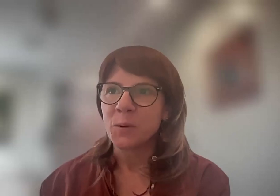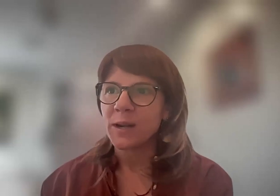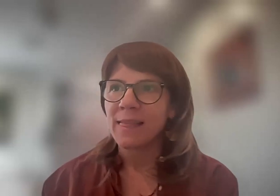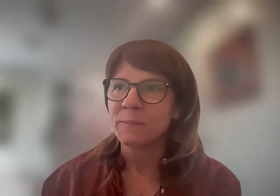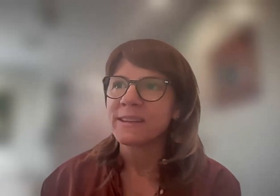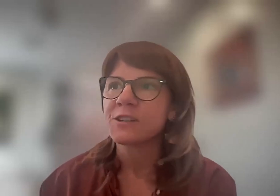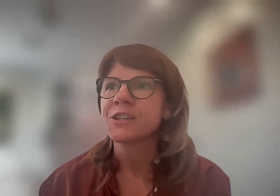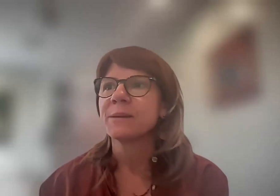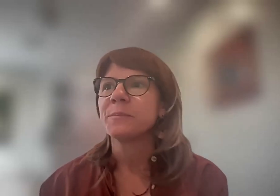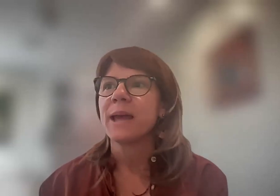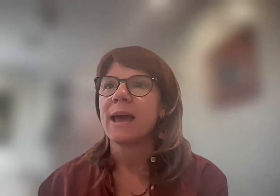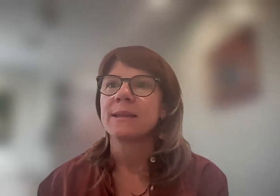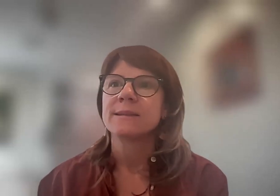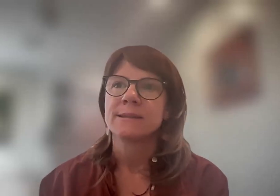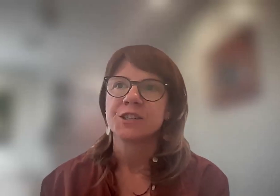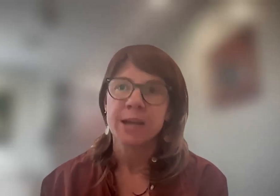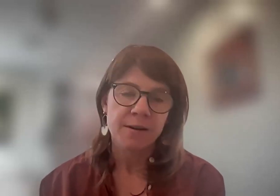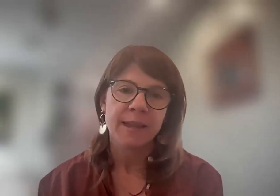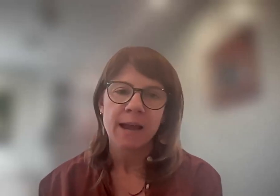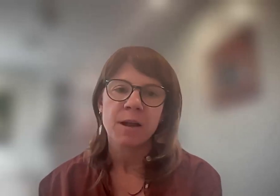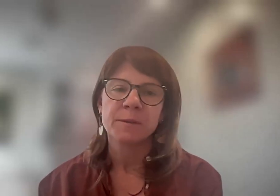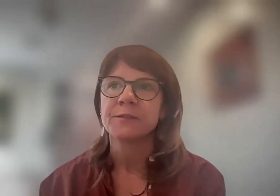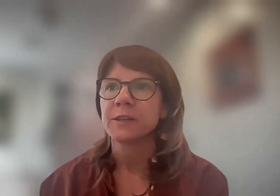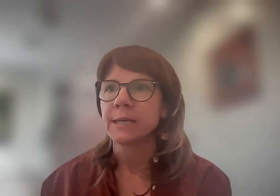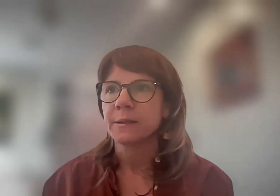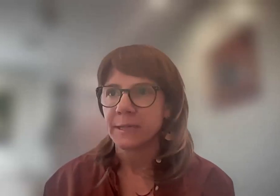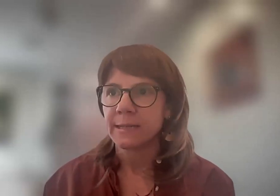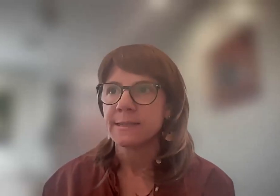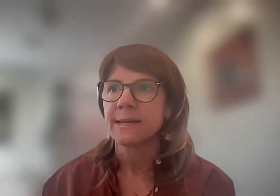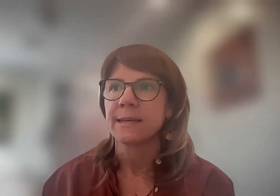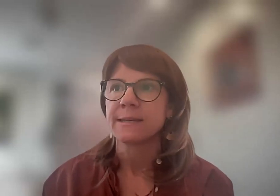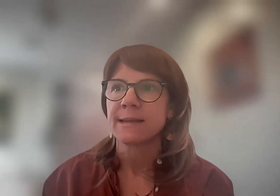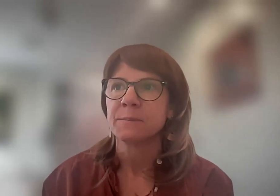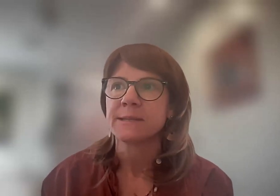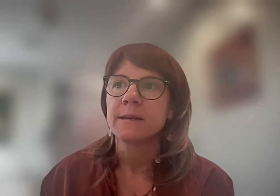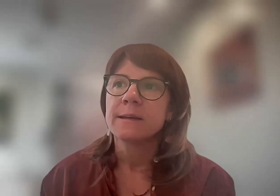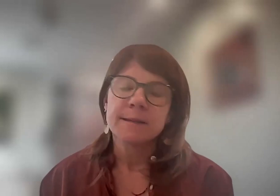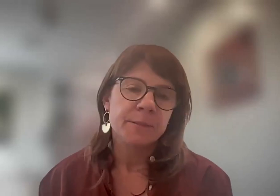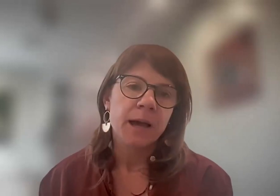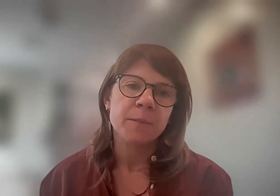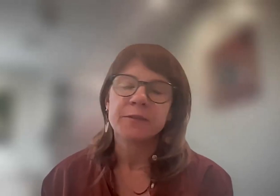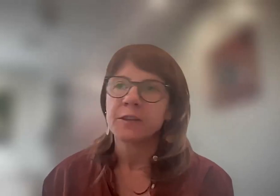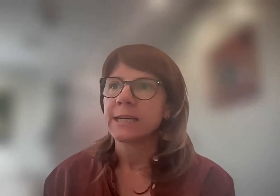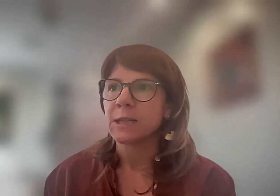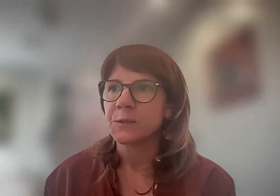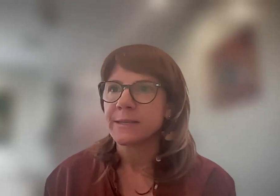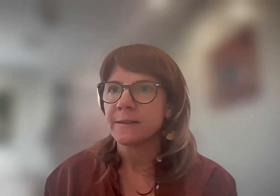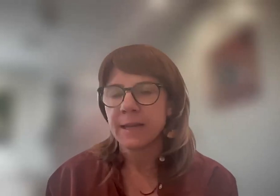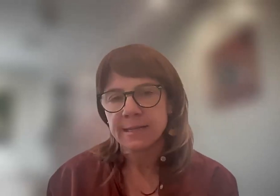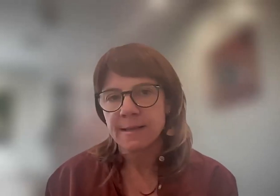leadership and to share that IRAP is fully committed to taking steps to become a fully inclusive organization including